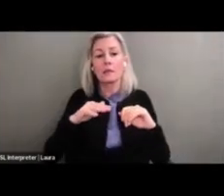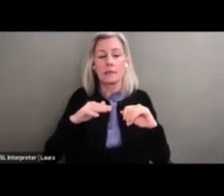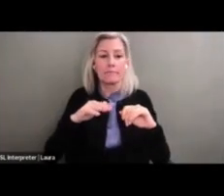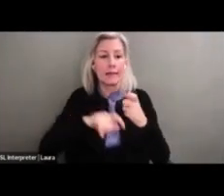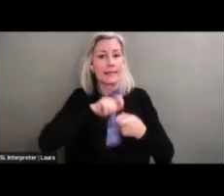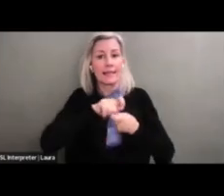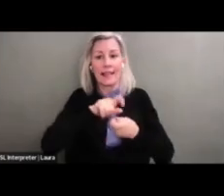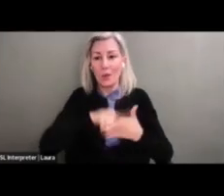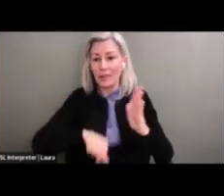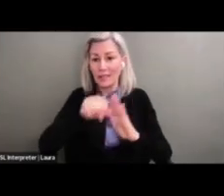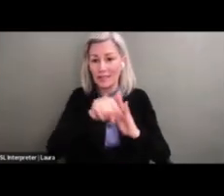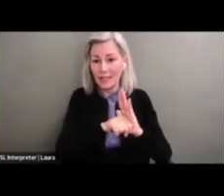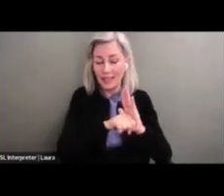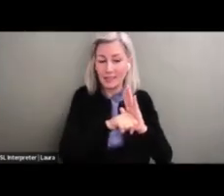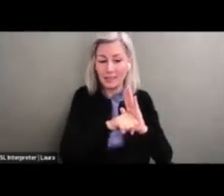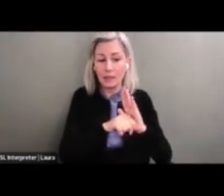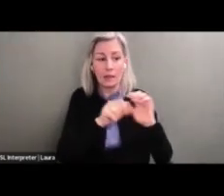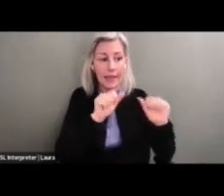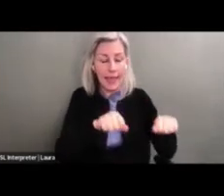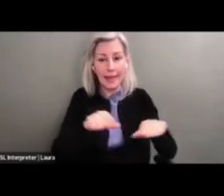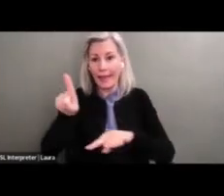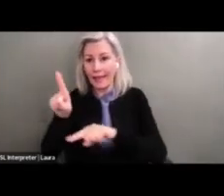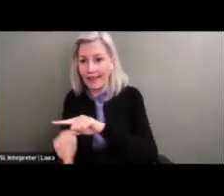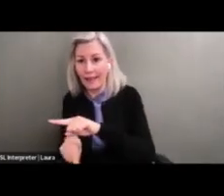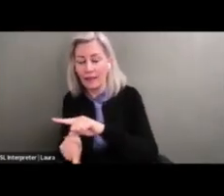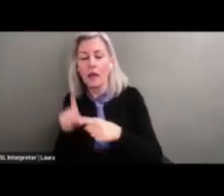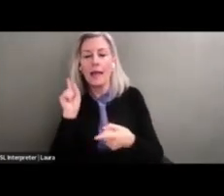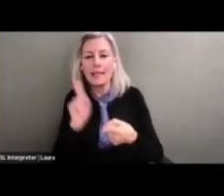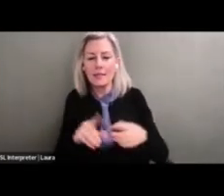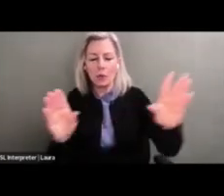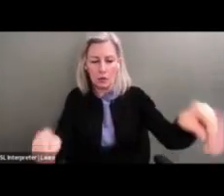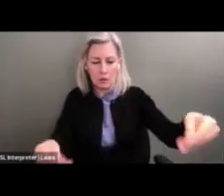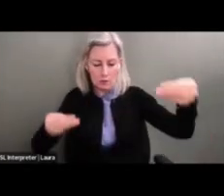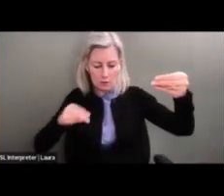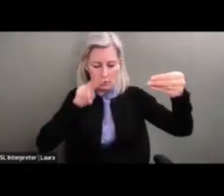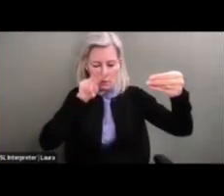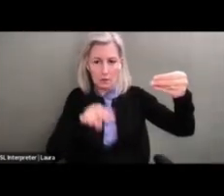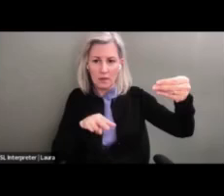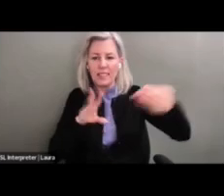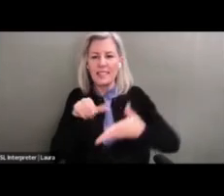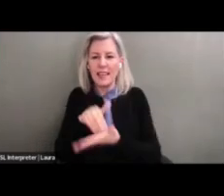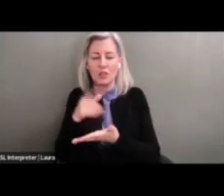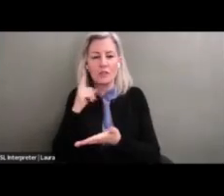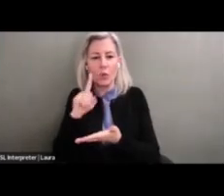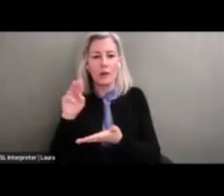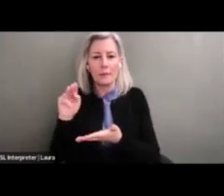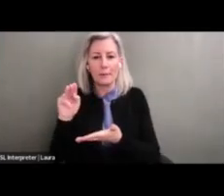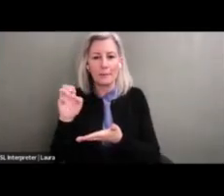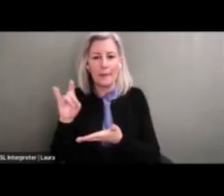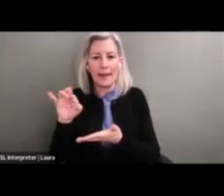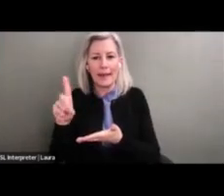I think the challenges we don't completely know the contours of what states will and won't be allowed to do